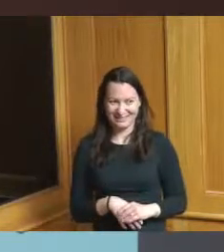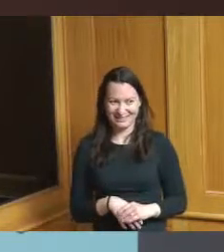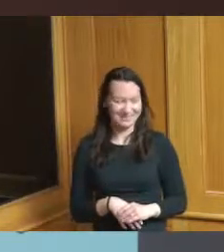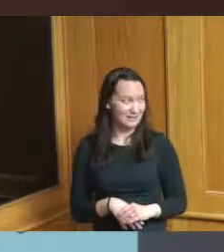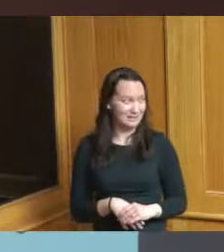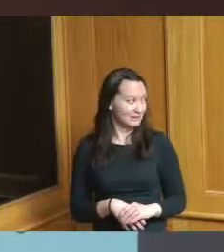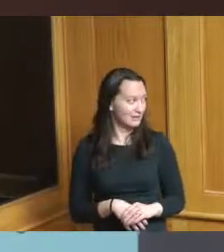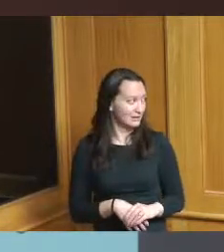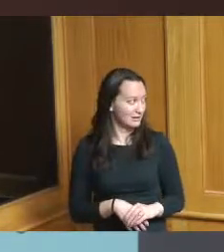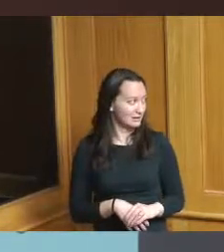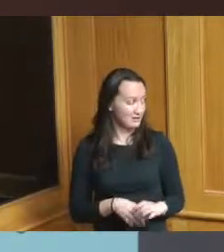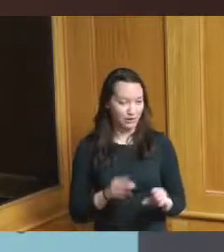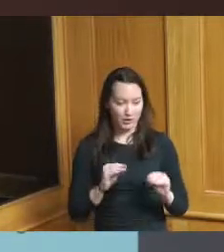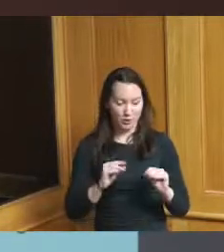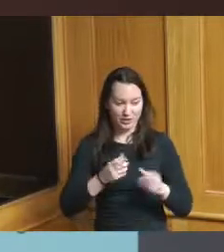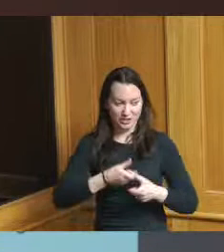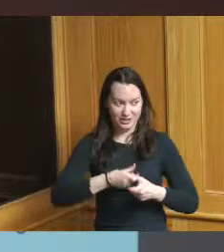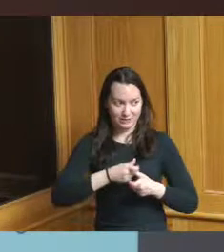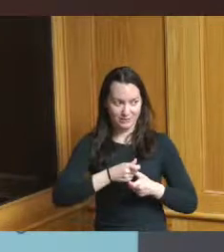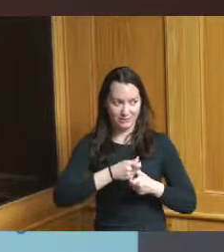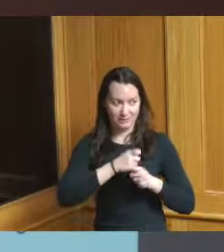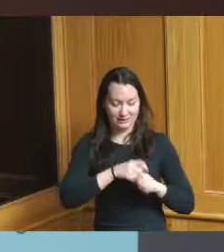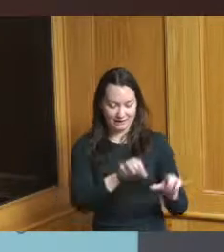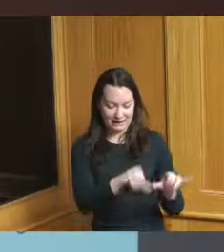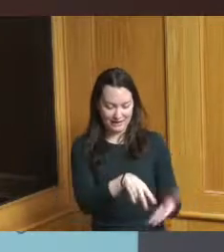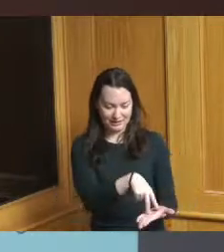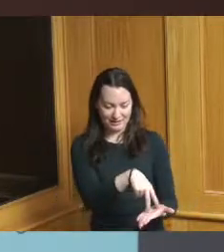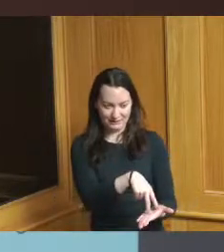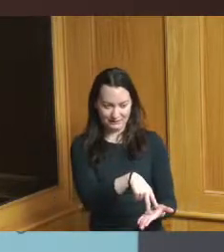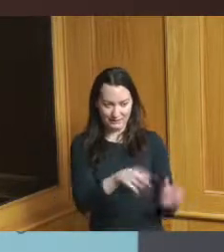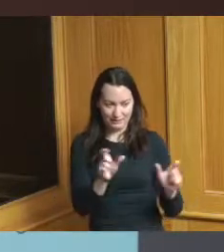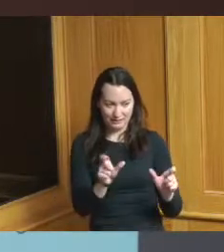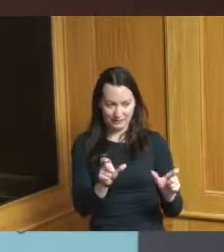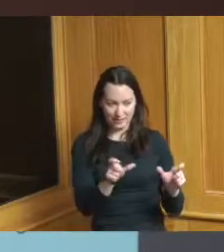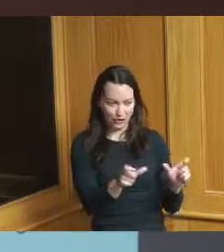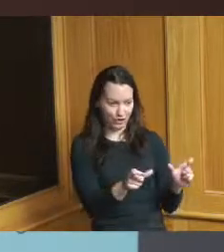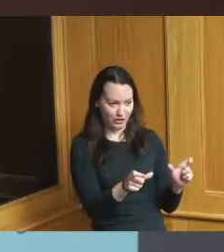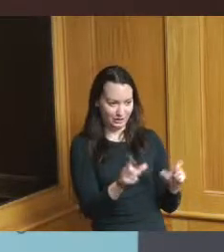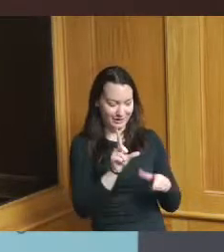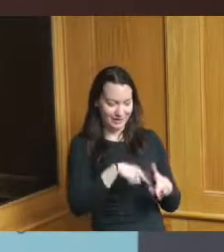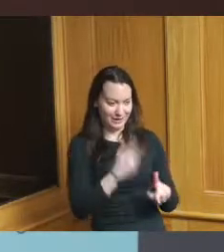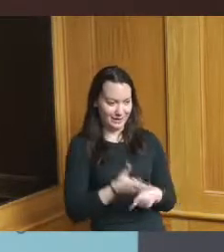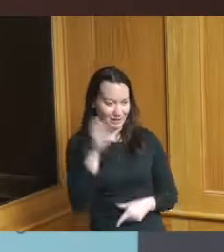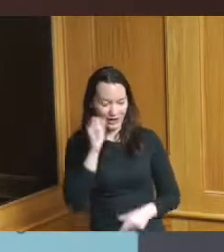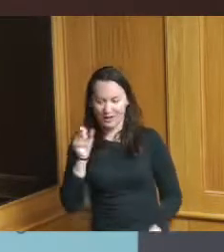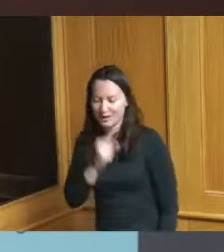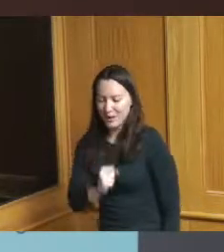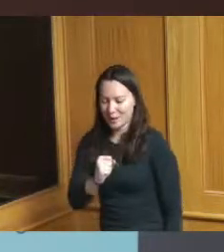no just lift it yeah stay right yeah turn toward us and they can hear it oh thank you oh